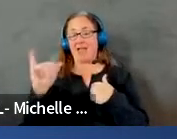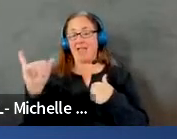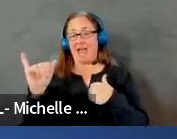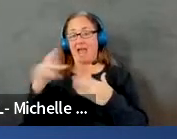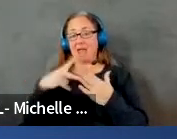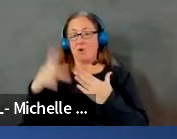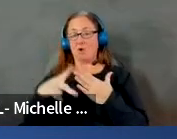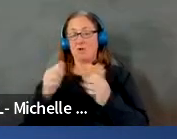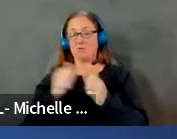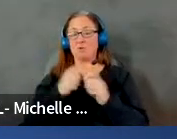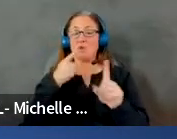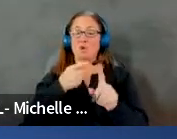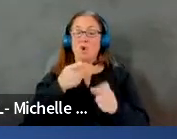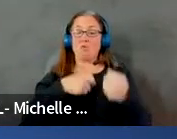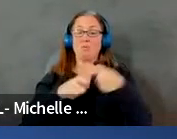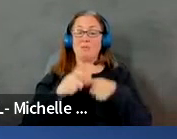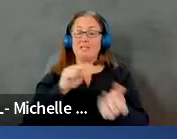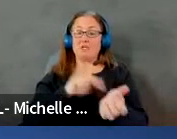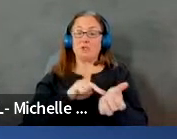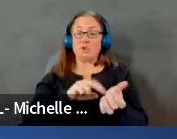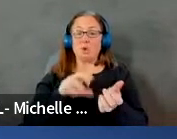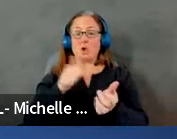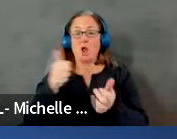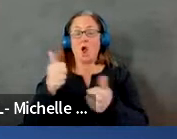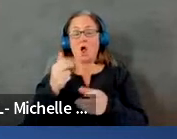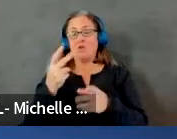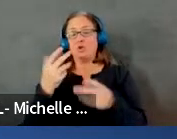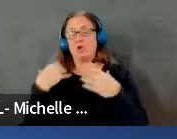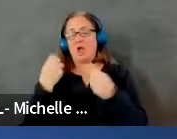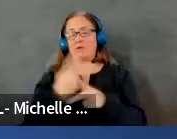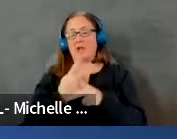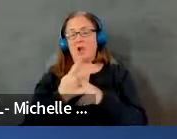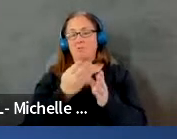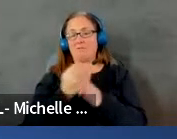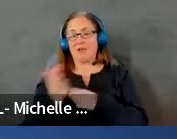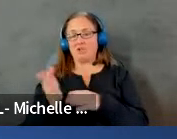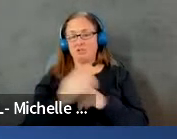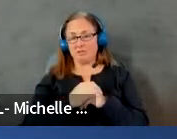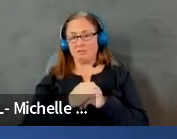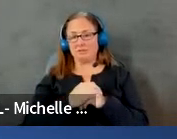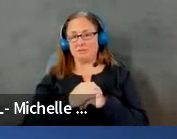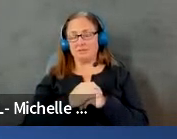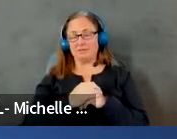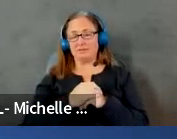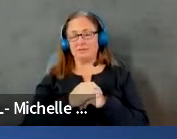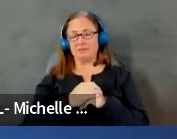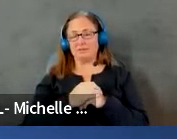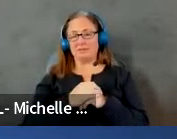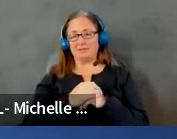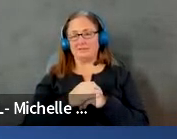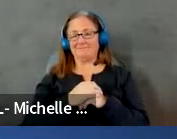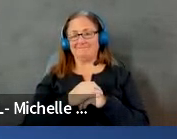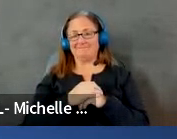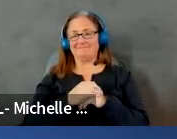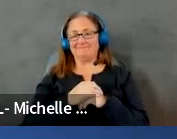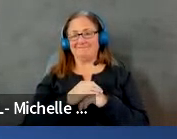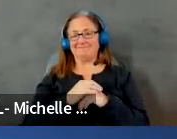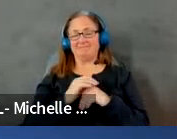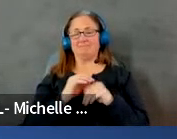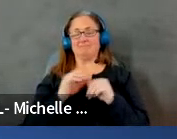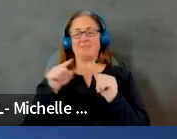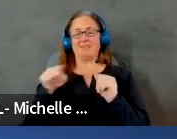goal of replacing nurses or other health care professionals. This is in large part because these